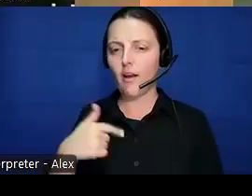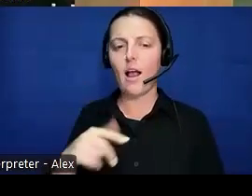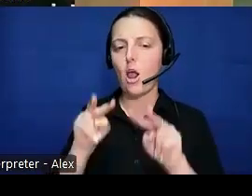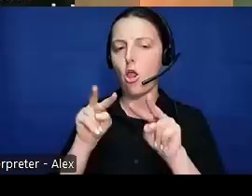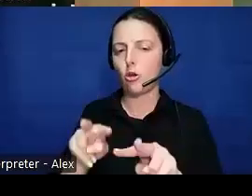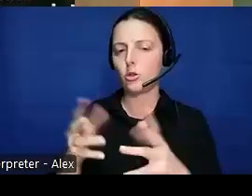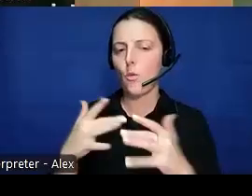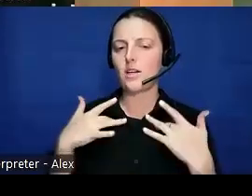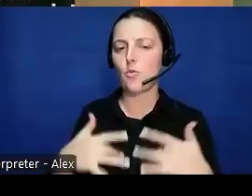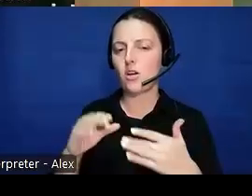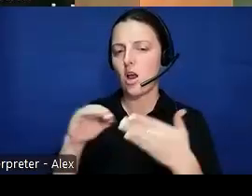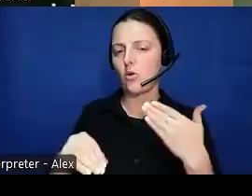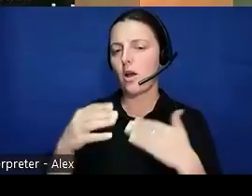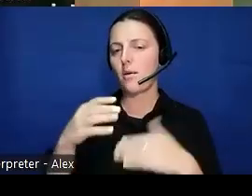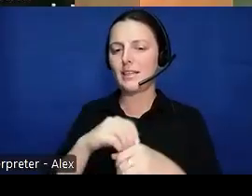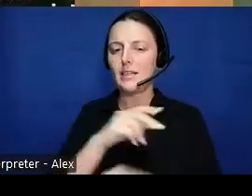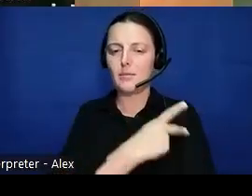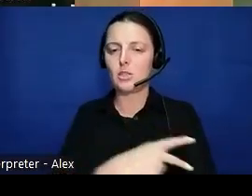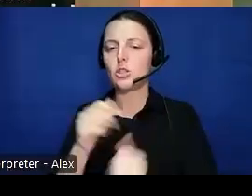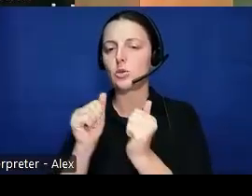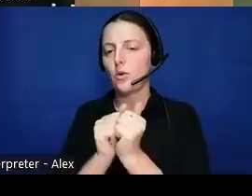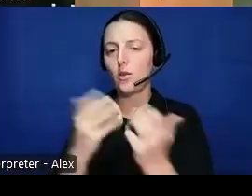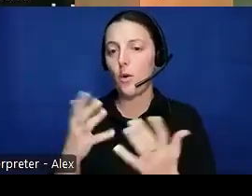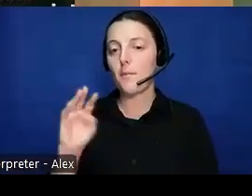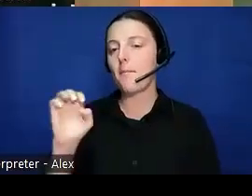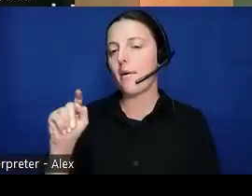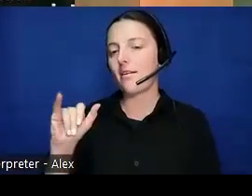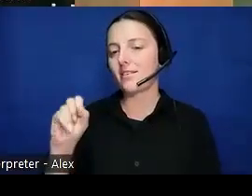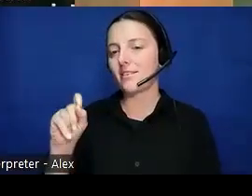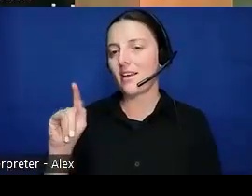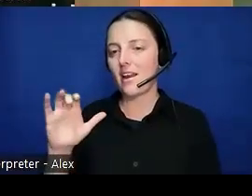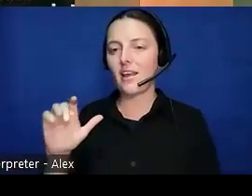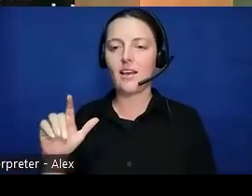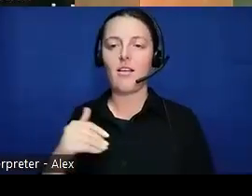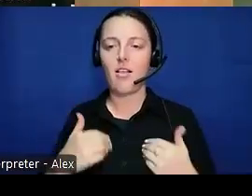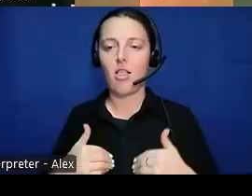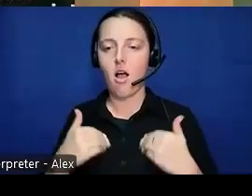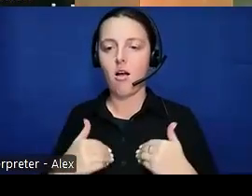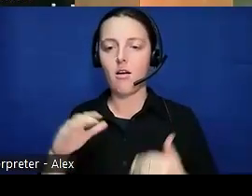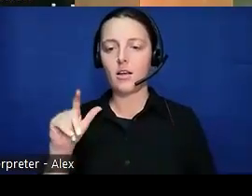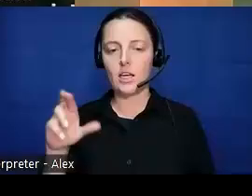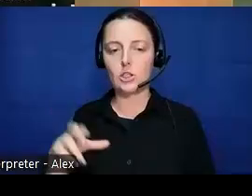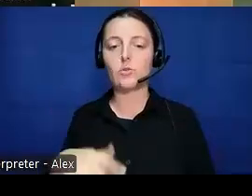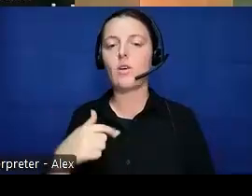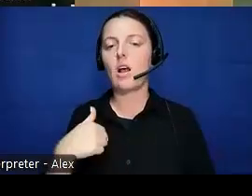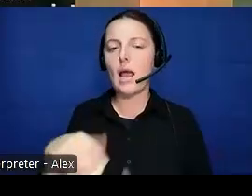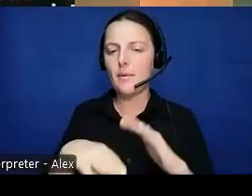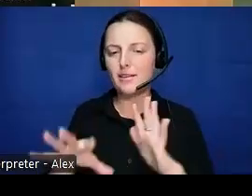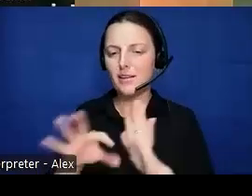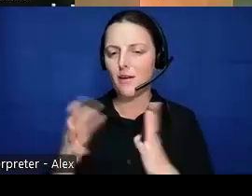and basically what I found was that inflammation measured through C reactive protein um was